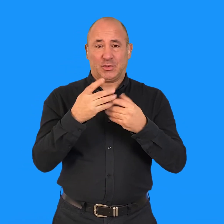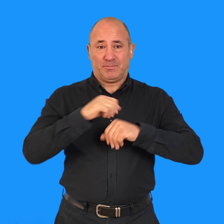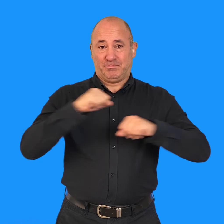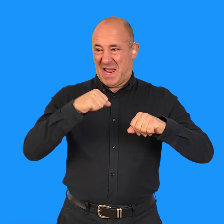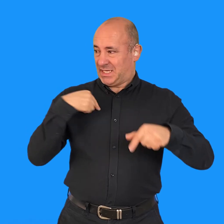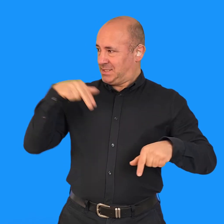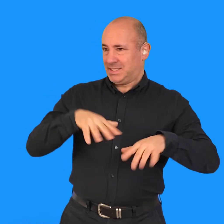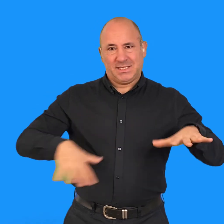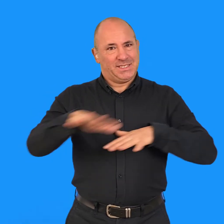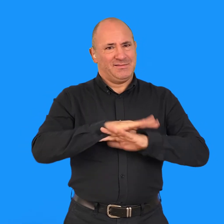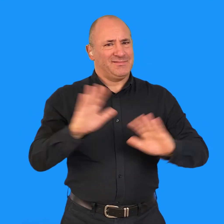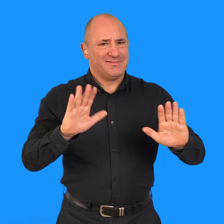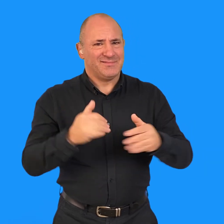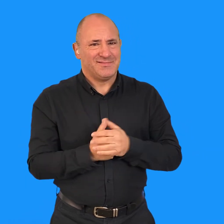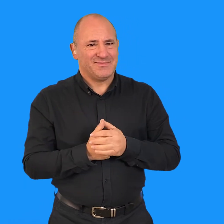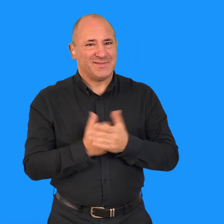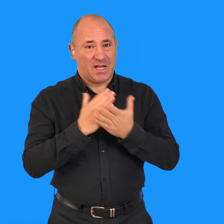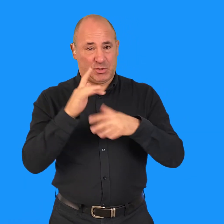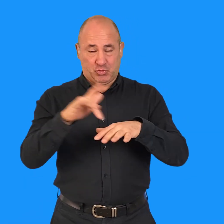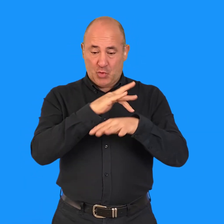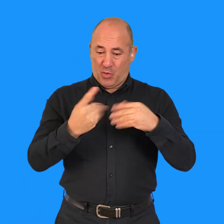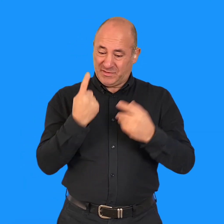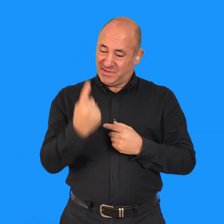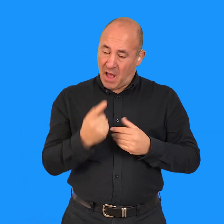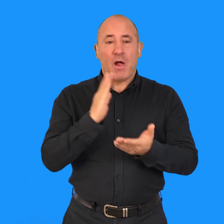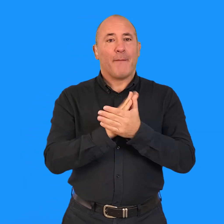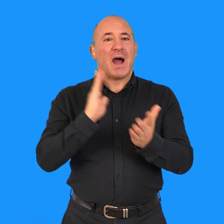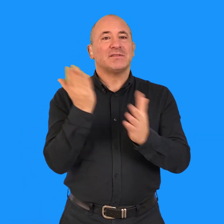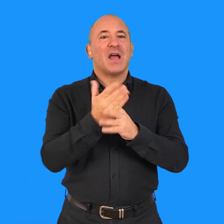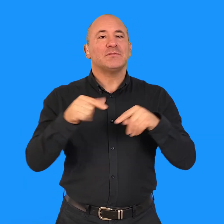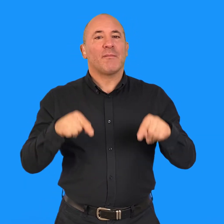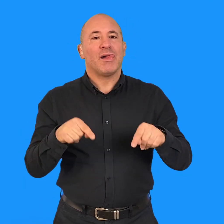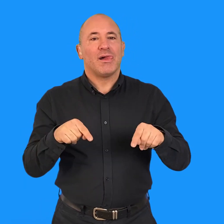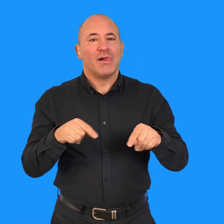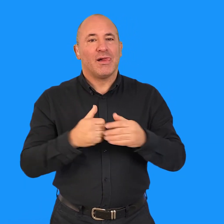it's actually about the show itself being accessible. So I'm trying to always think of new ways